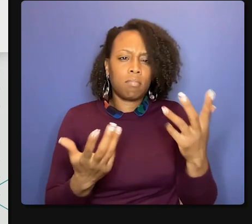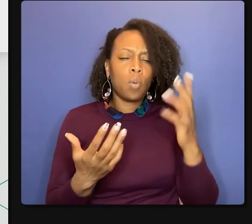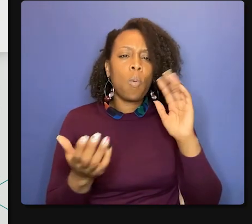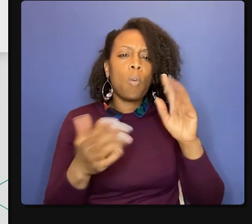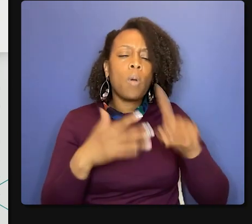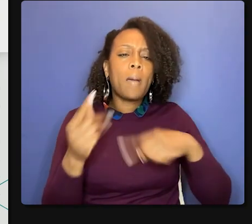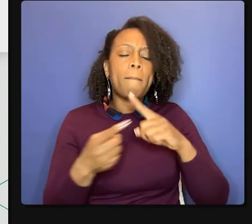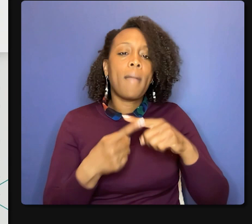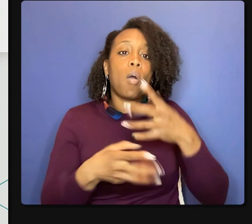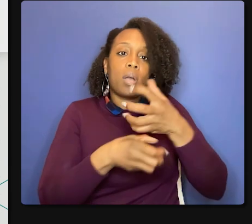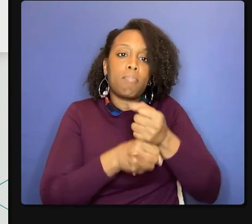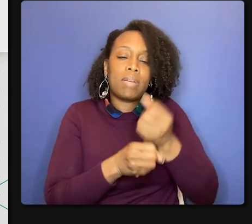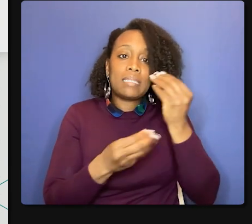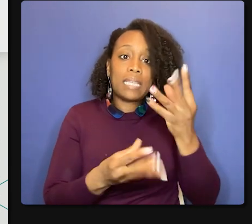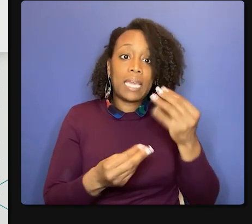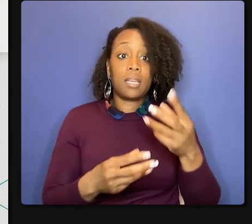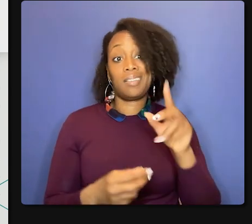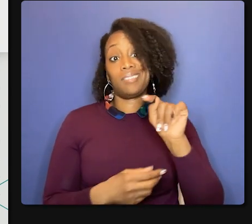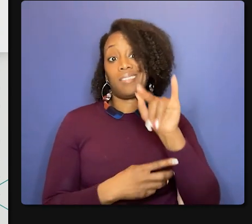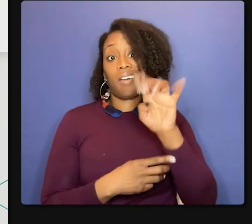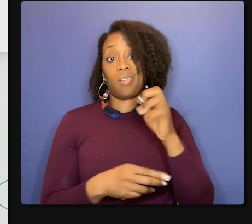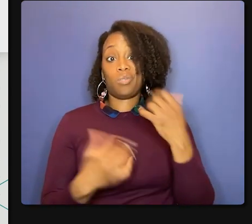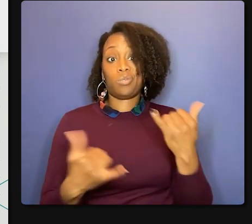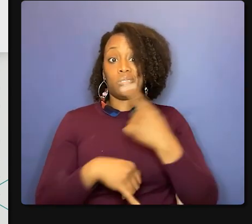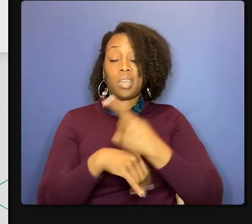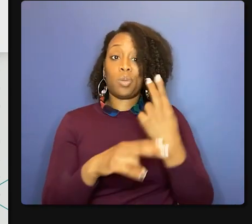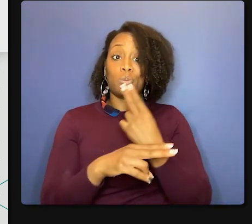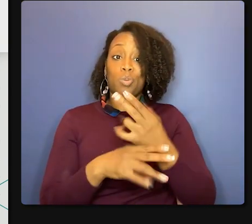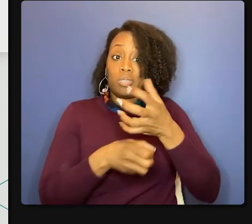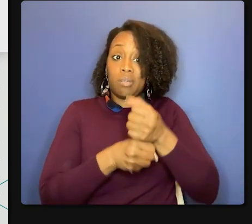So what about compressed data? Titles today use compressed data.